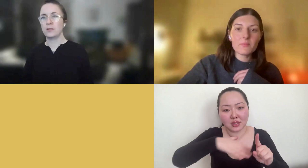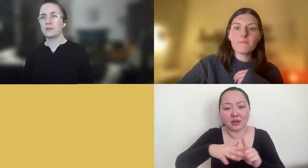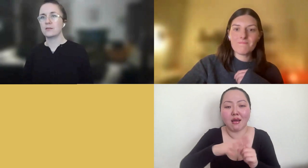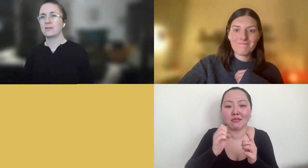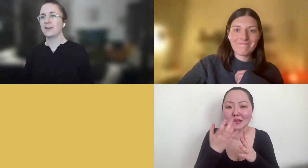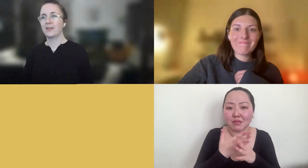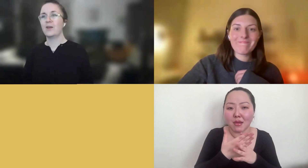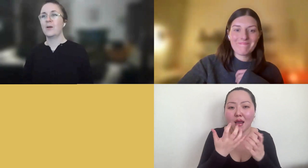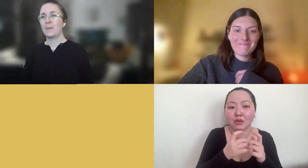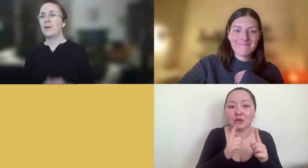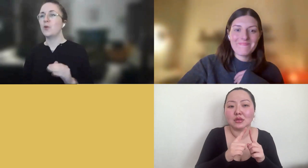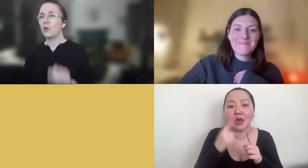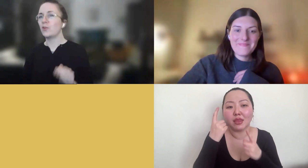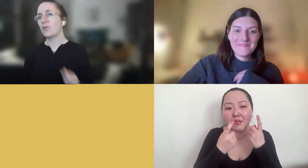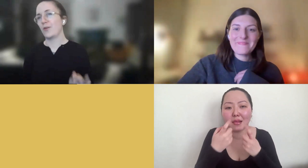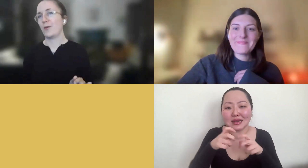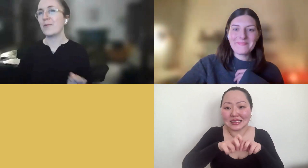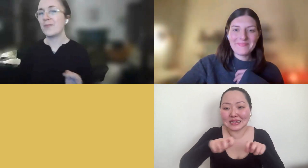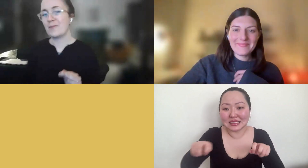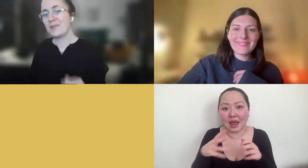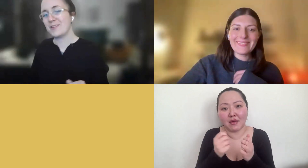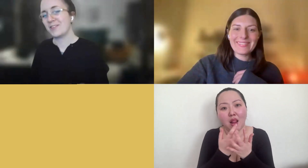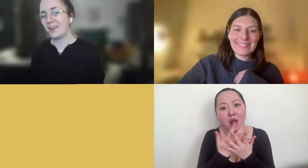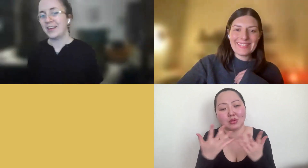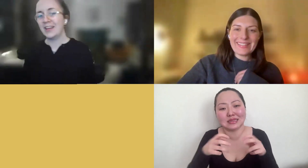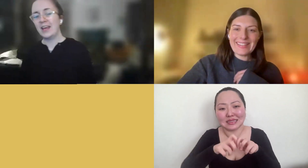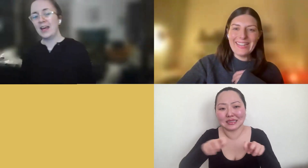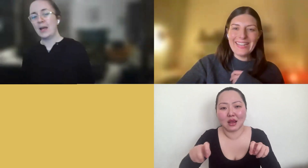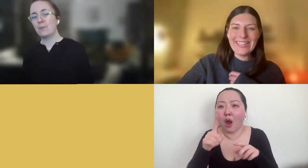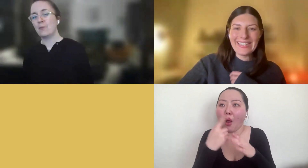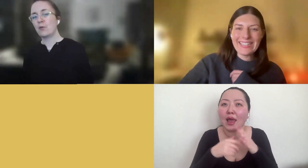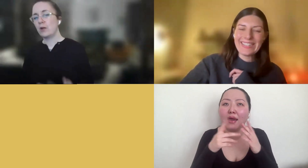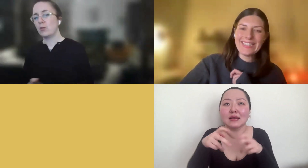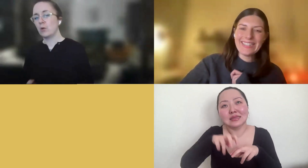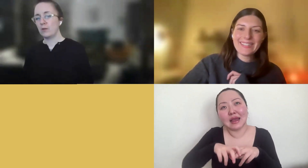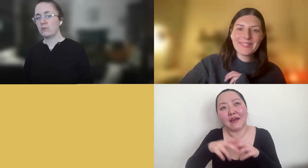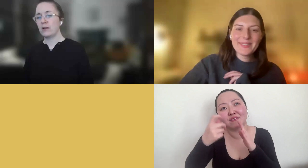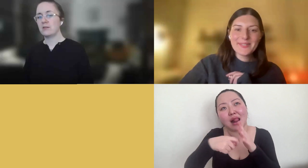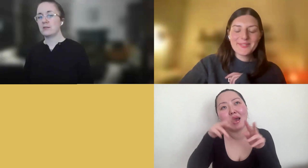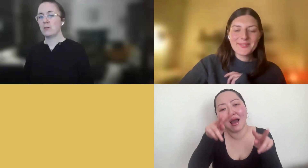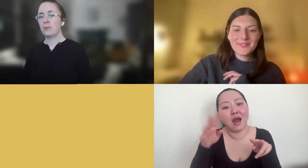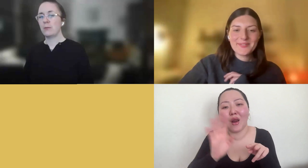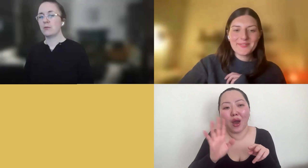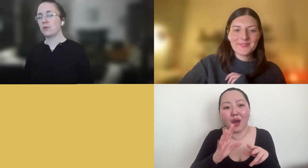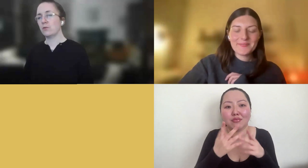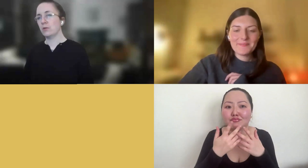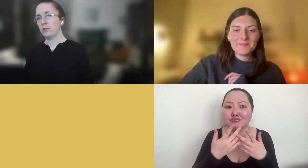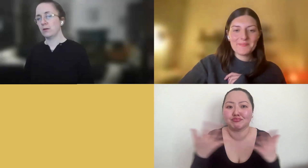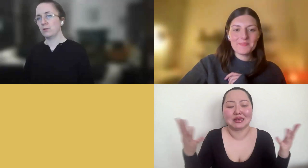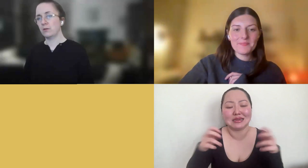of seats. And not just for the films, which is great. And we thought about rest how people can